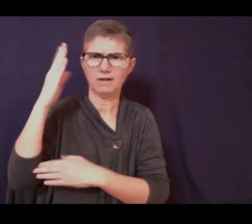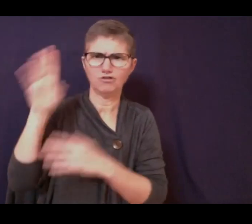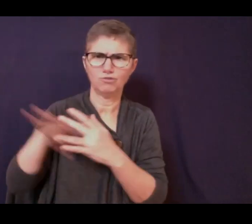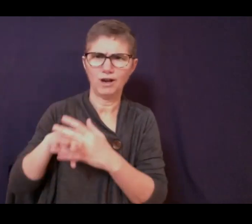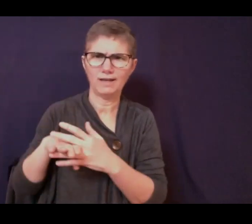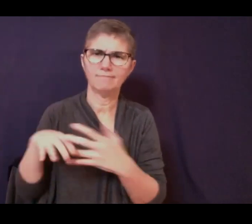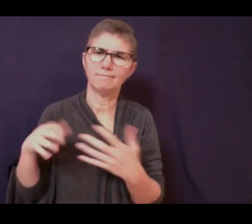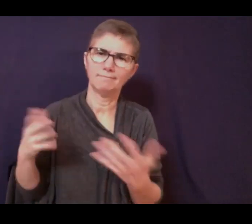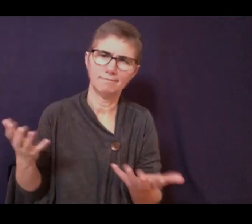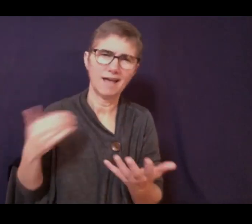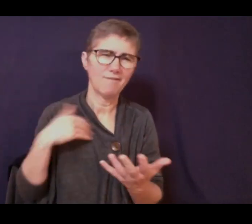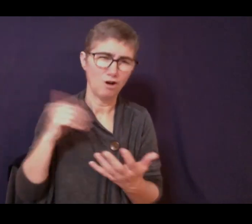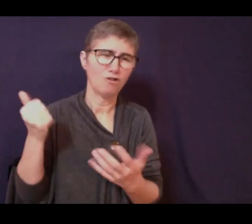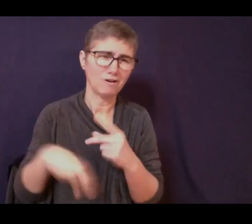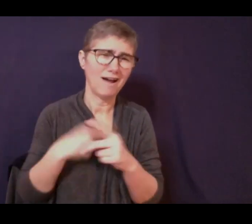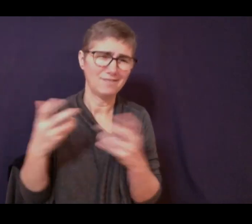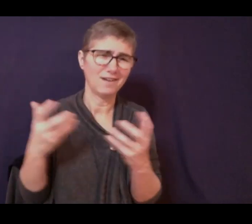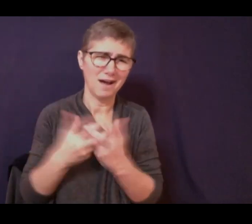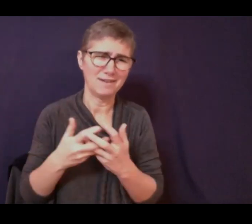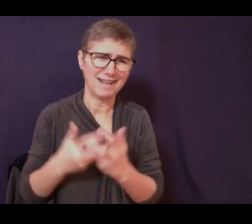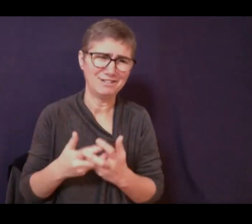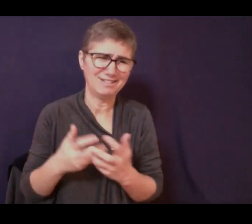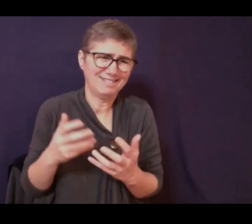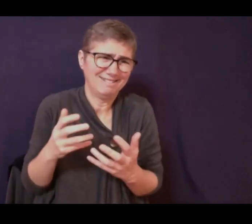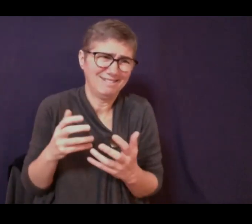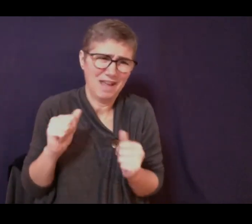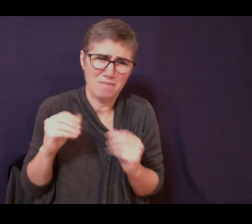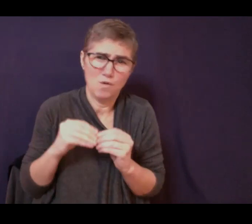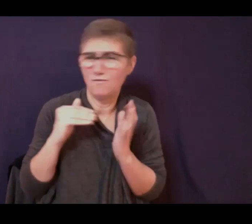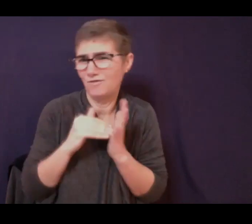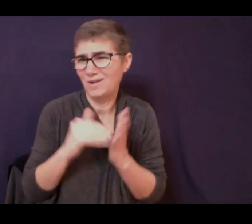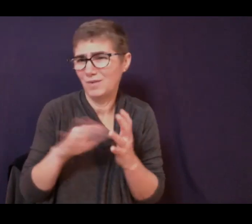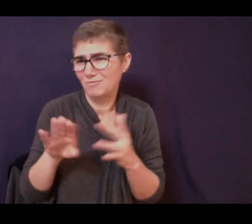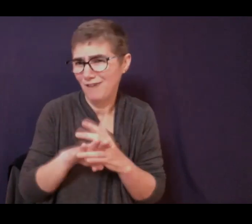of accommodations that people get to have more frequent breaks or to change like the timing of